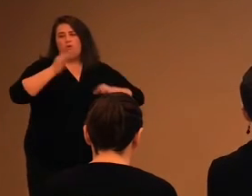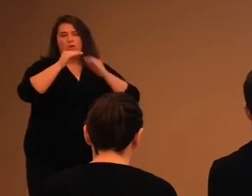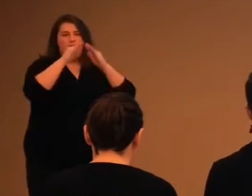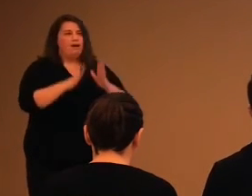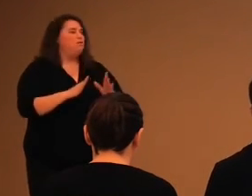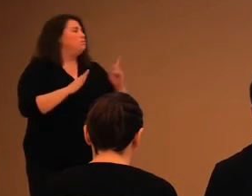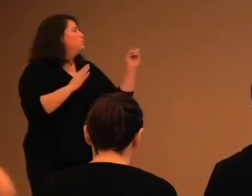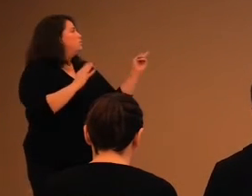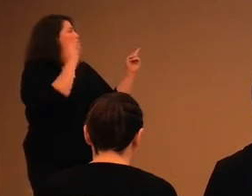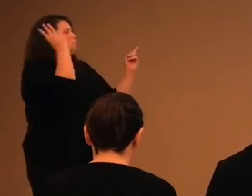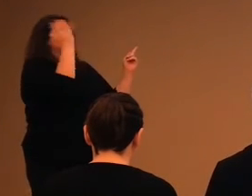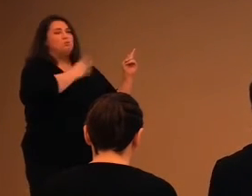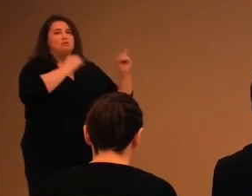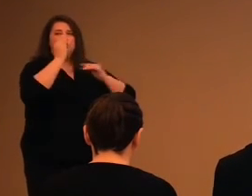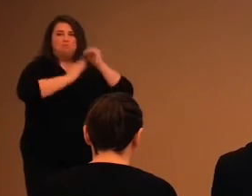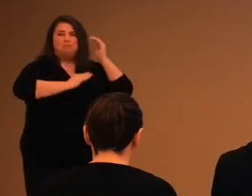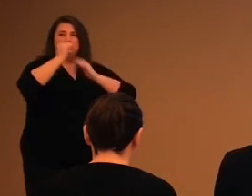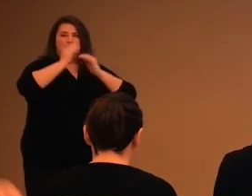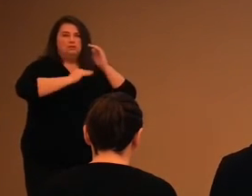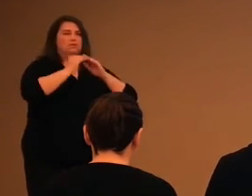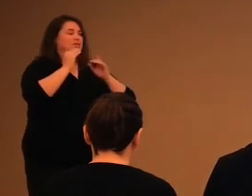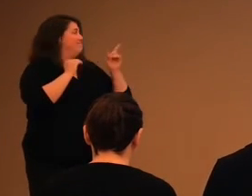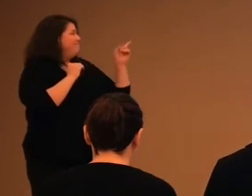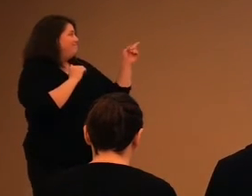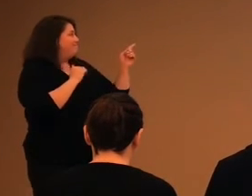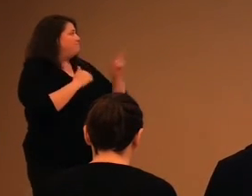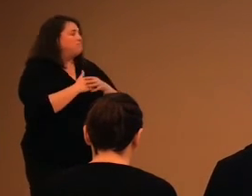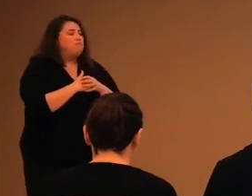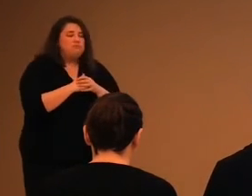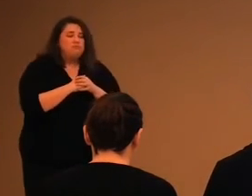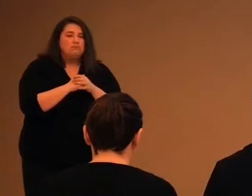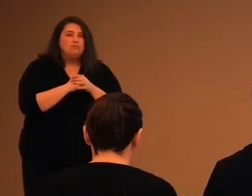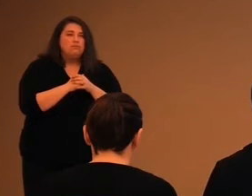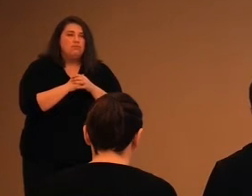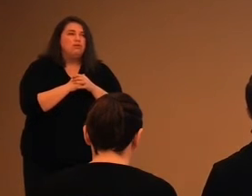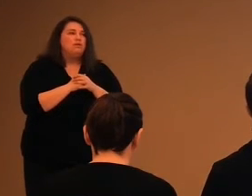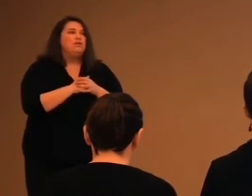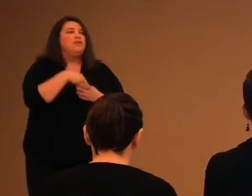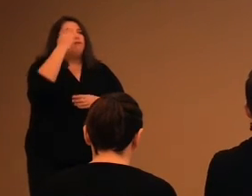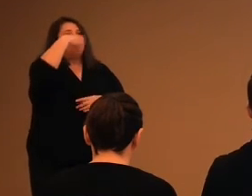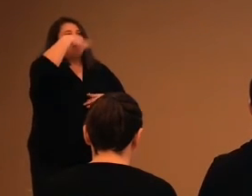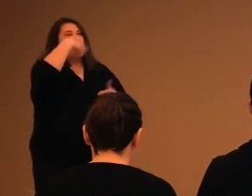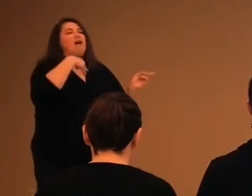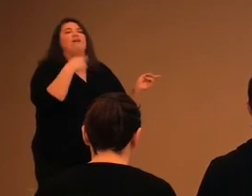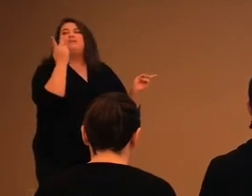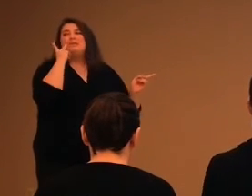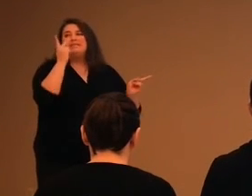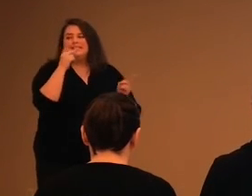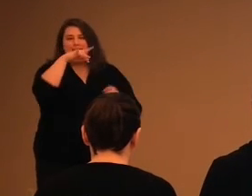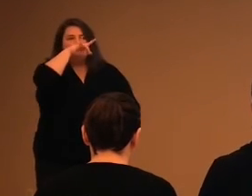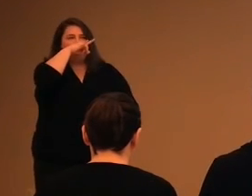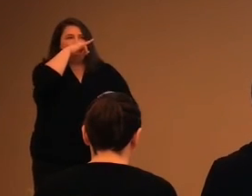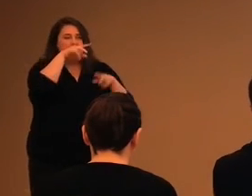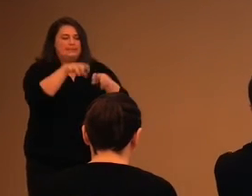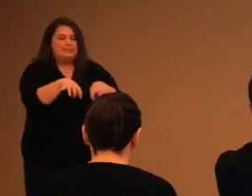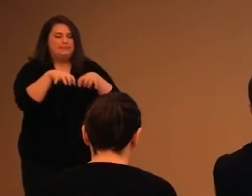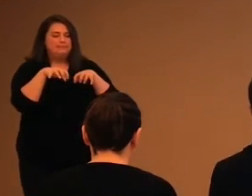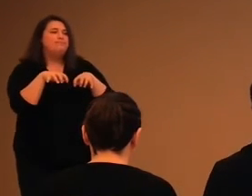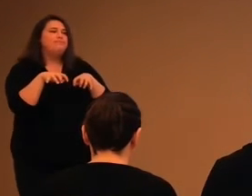Dome in the background of the historic court cases and in the foreground we see lots of kids coming down for all these wonderful outdoor